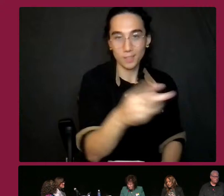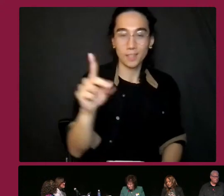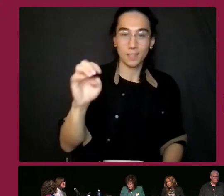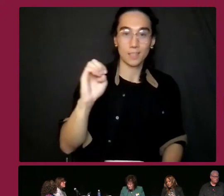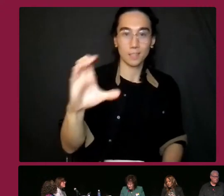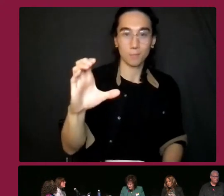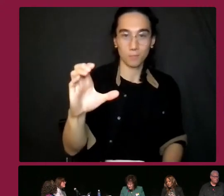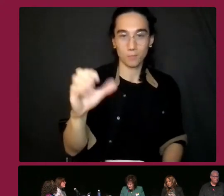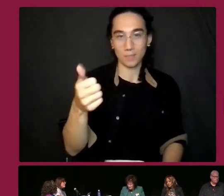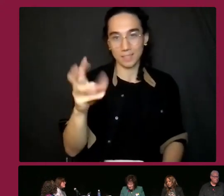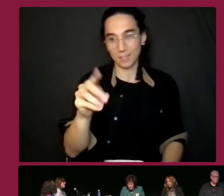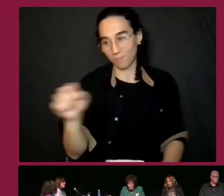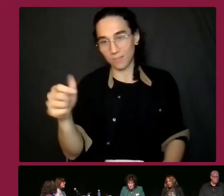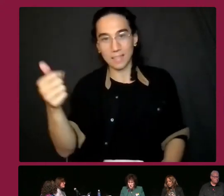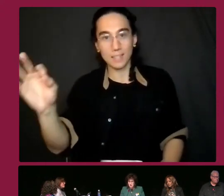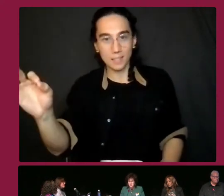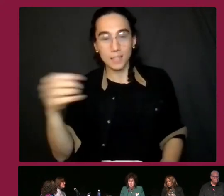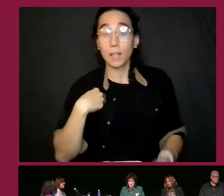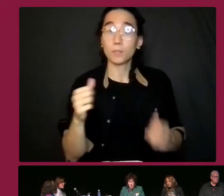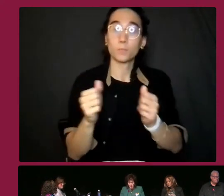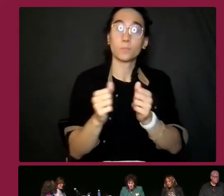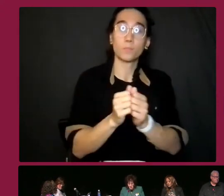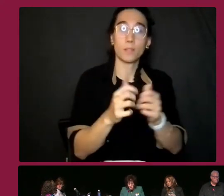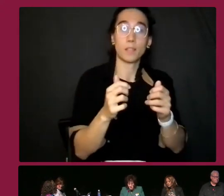I was with American Association of Community Colleges,